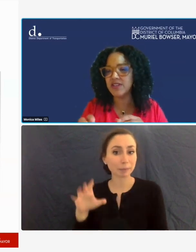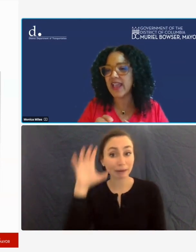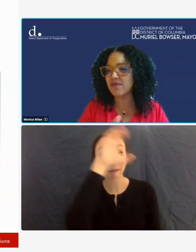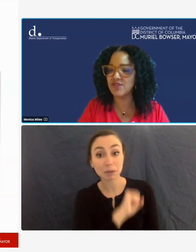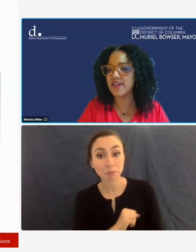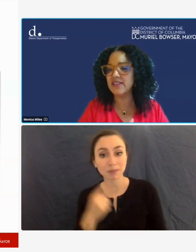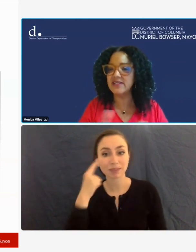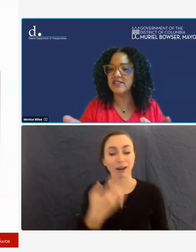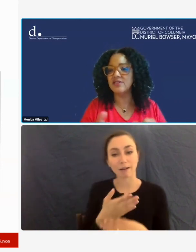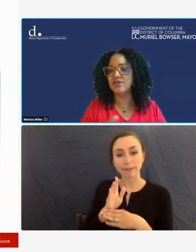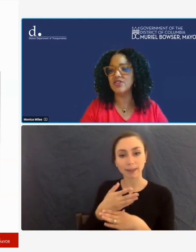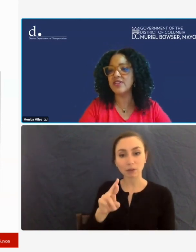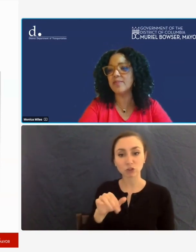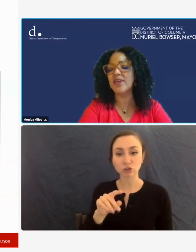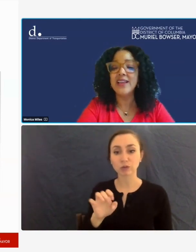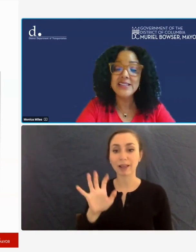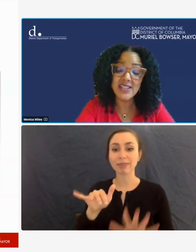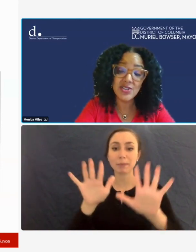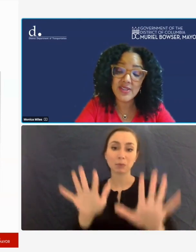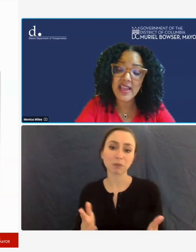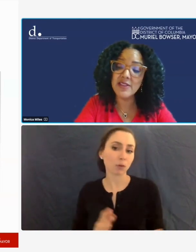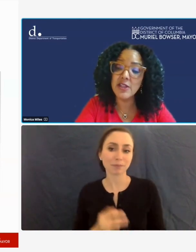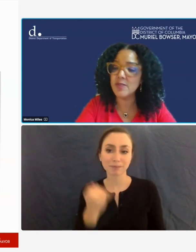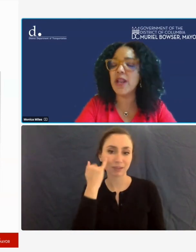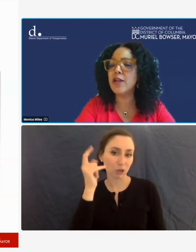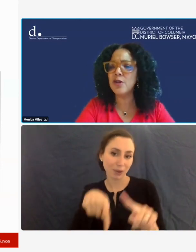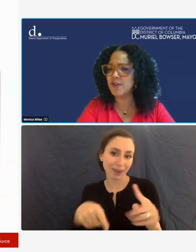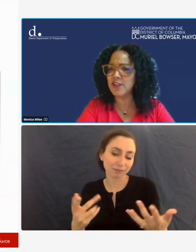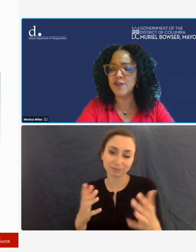average rate is then you can do that but to tell you truth i haven't looked but i know if if your